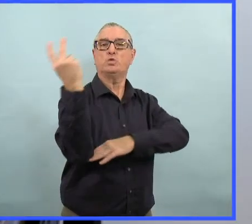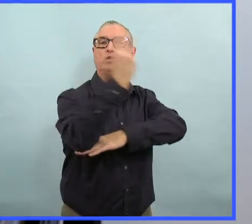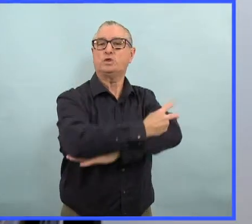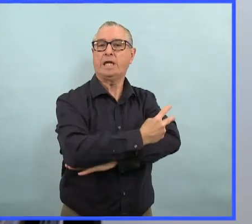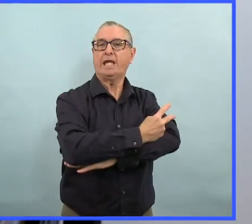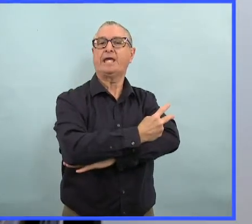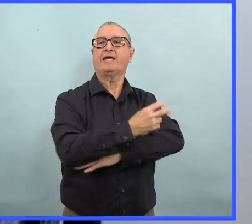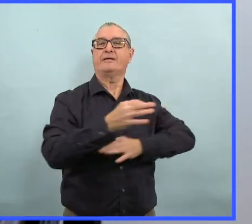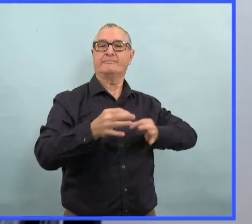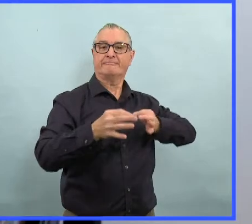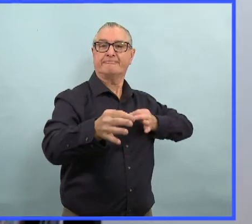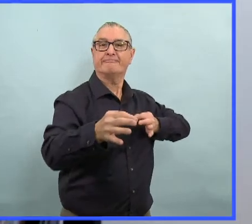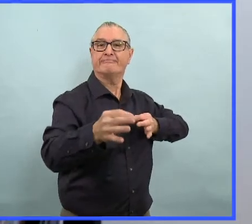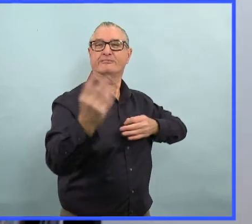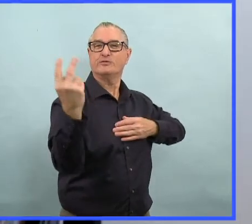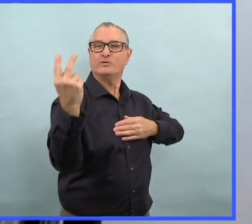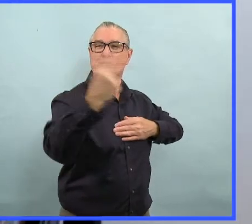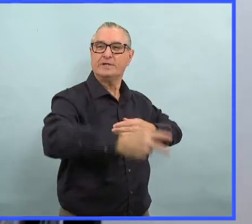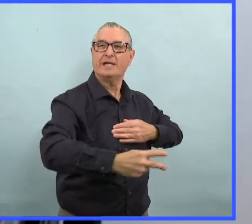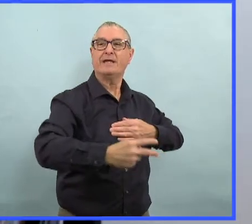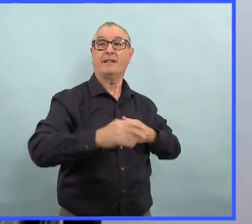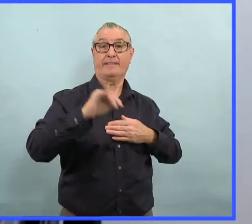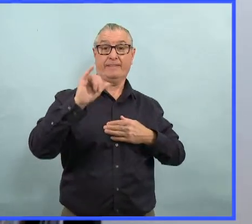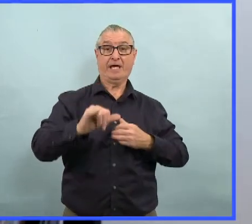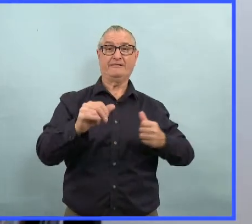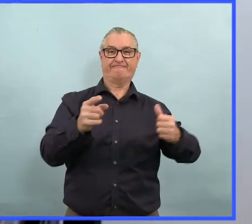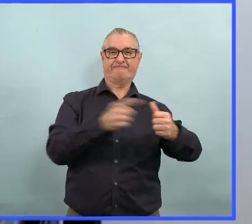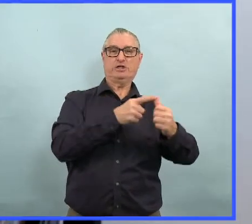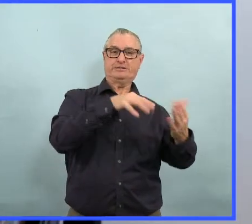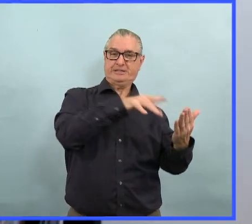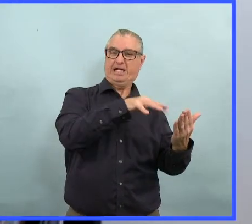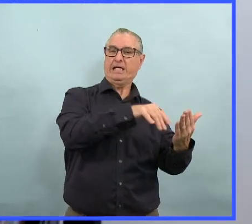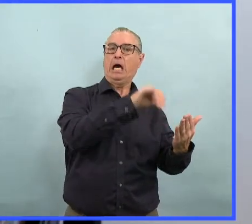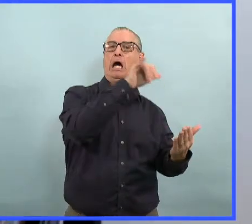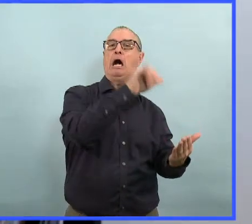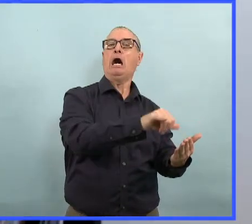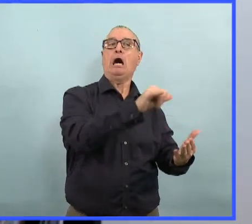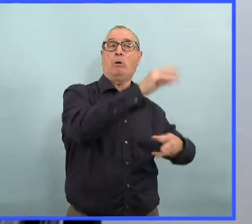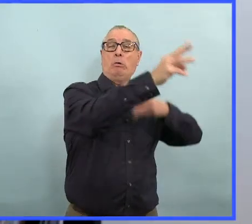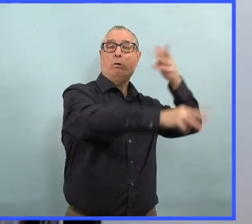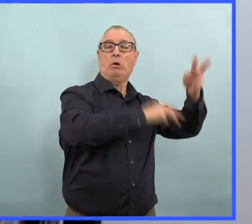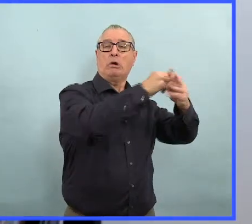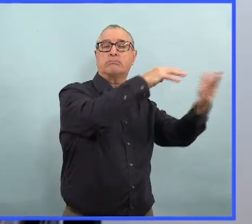this is the first study to demonstrate this effect thankfully this difference was also found to be